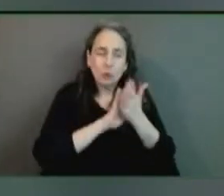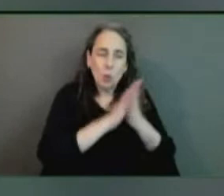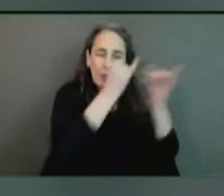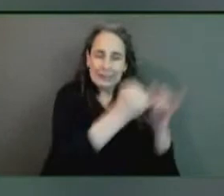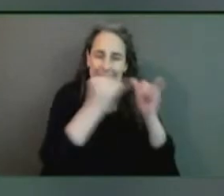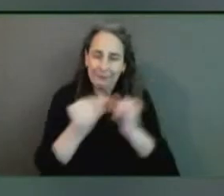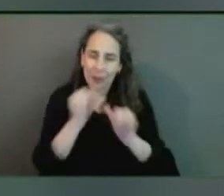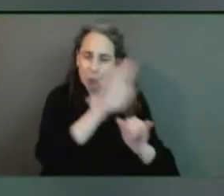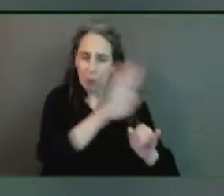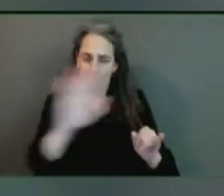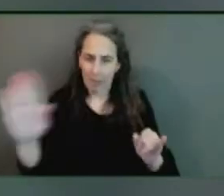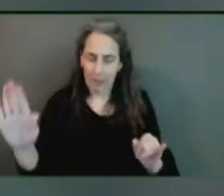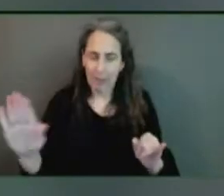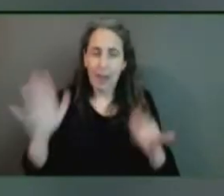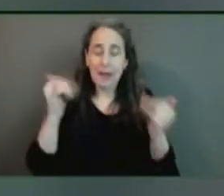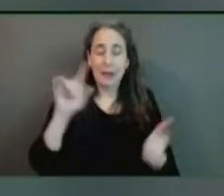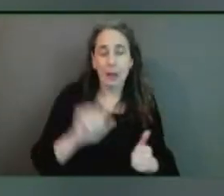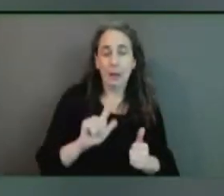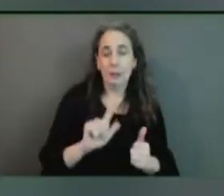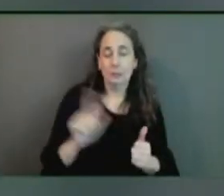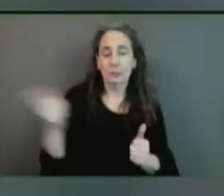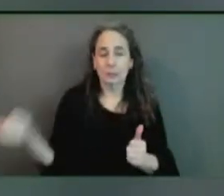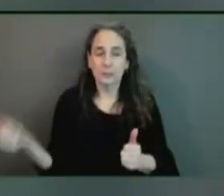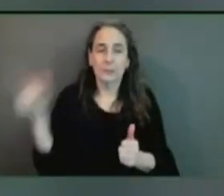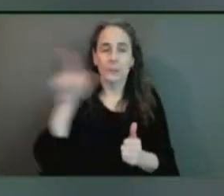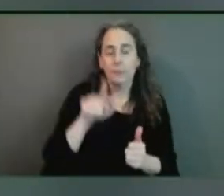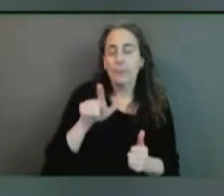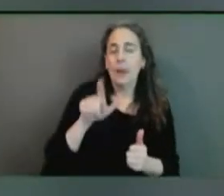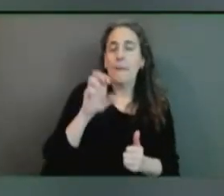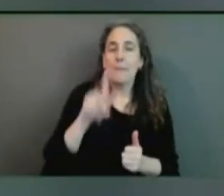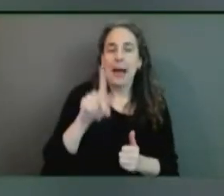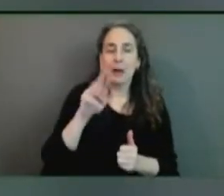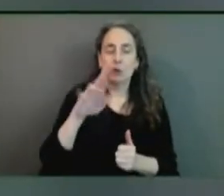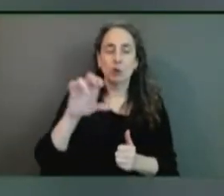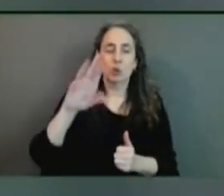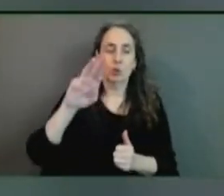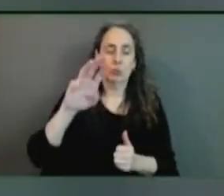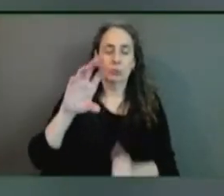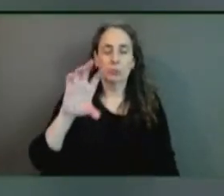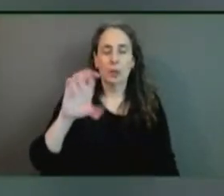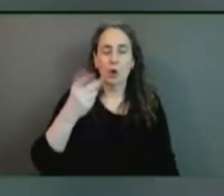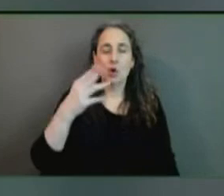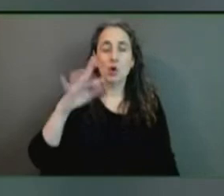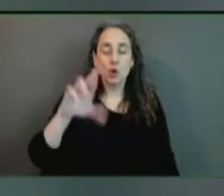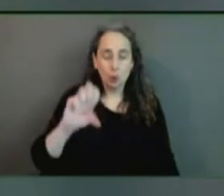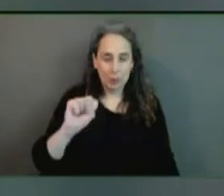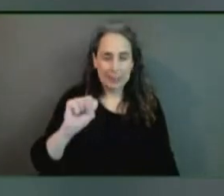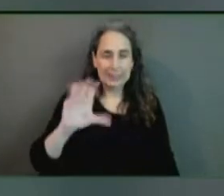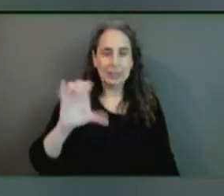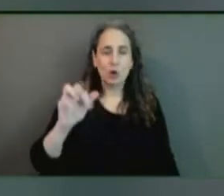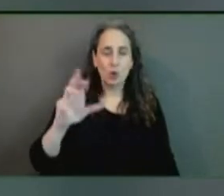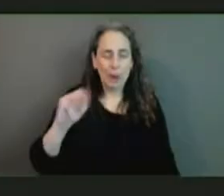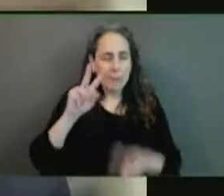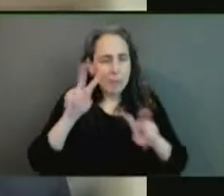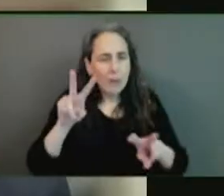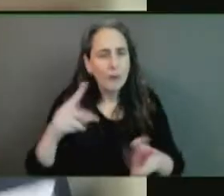and we have to look at that at a school by school basis. Like to turn the conversation that to